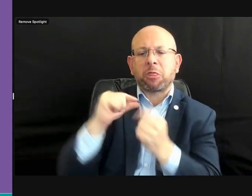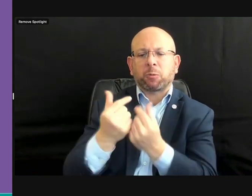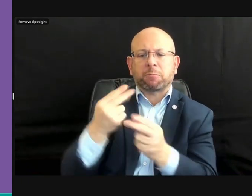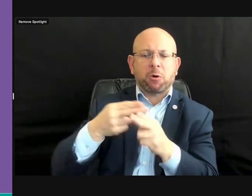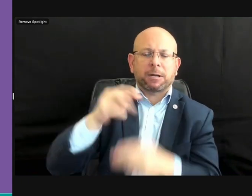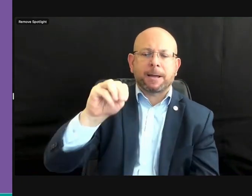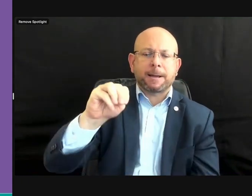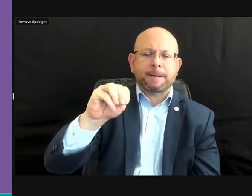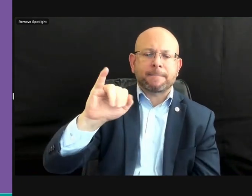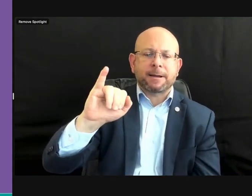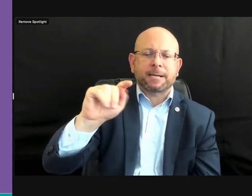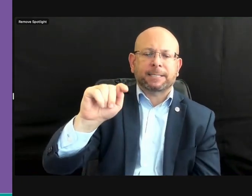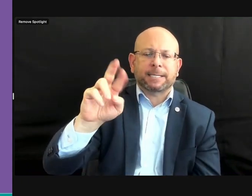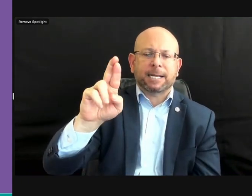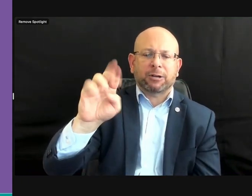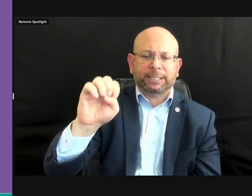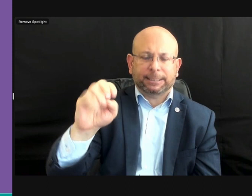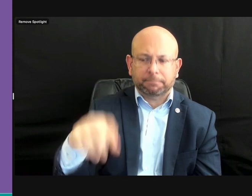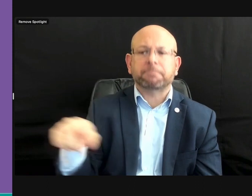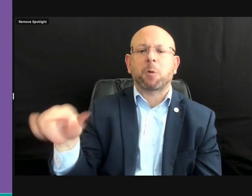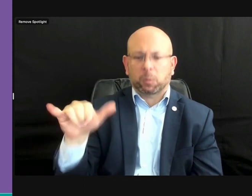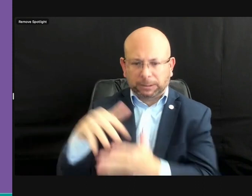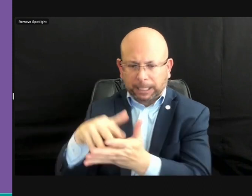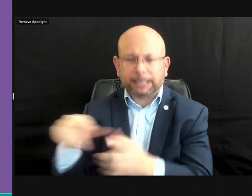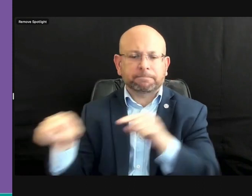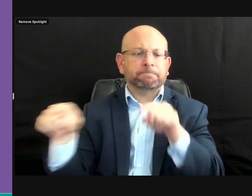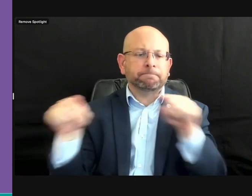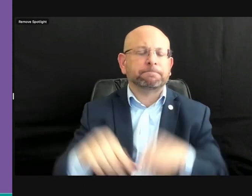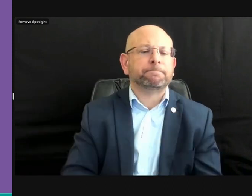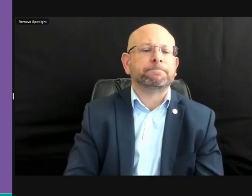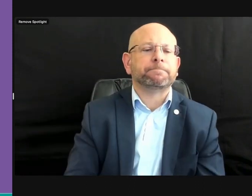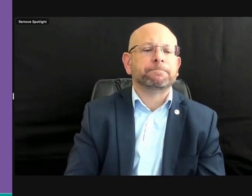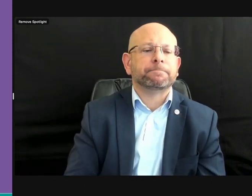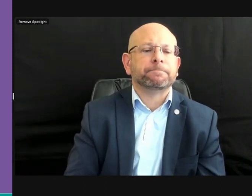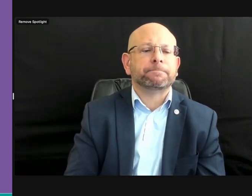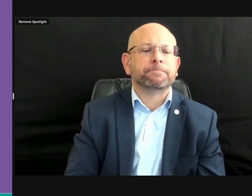Another group is called Mitre. They are running studies.